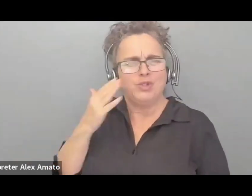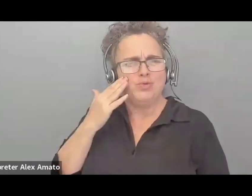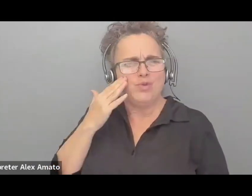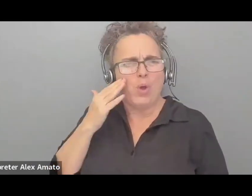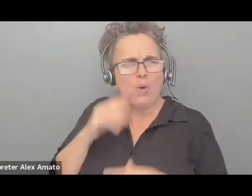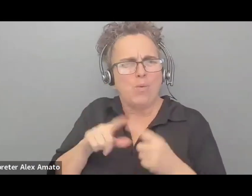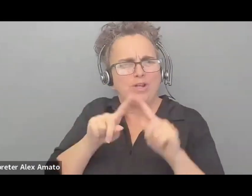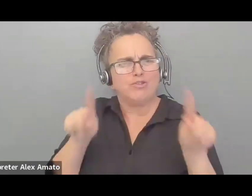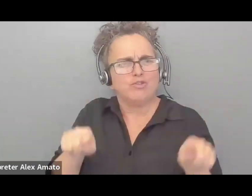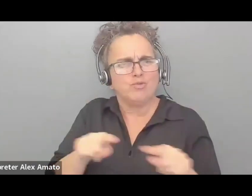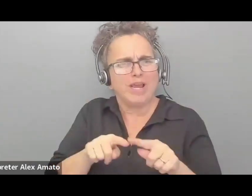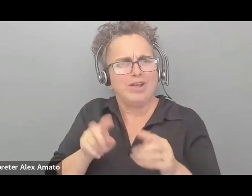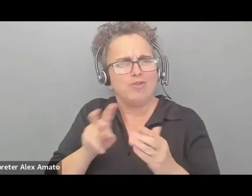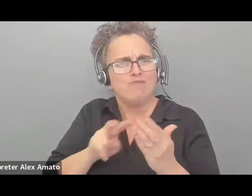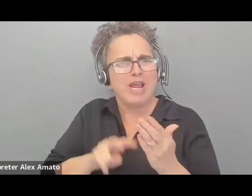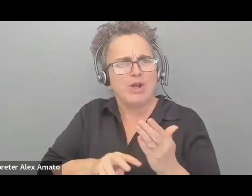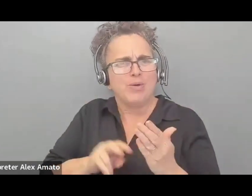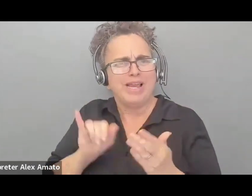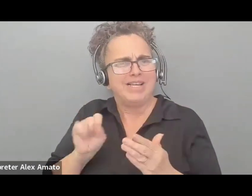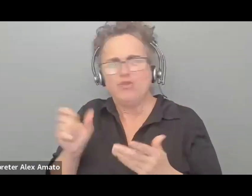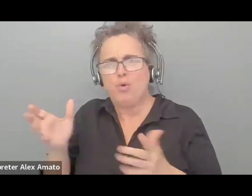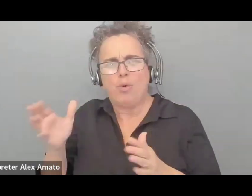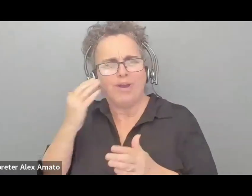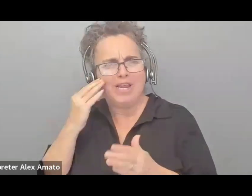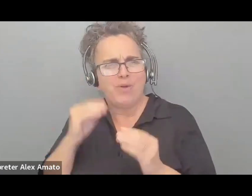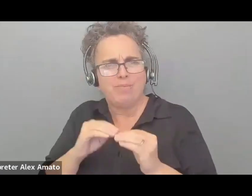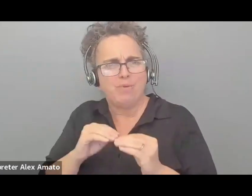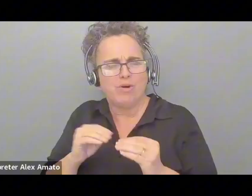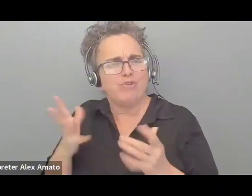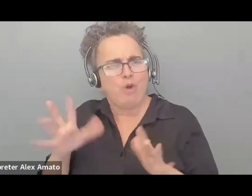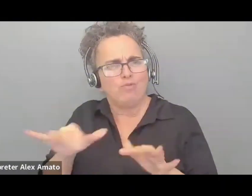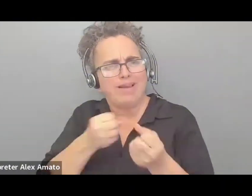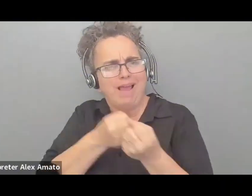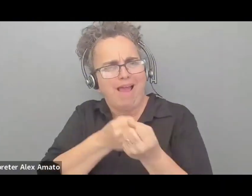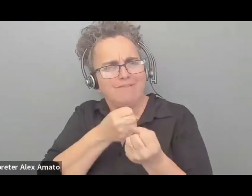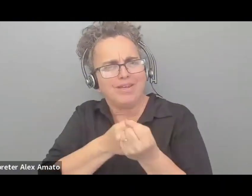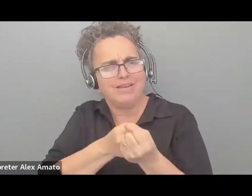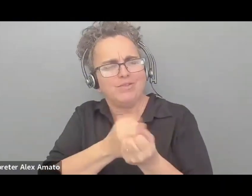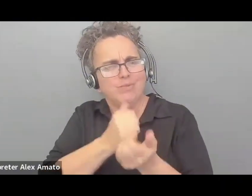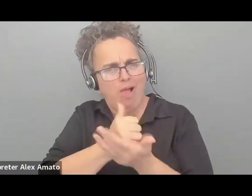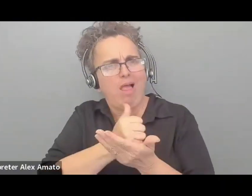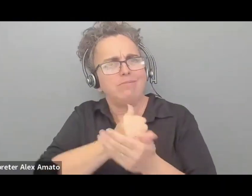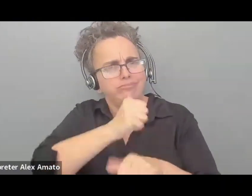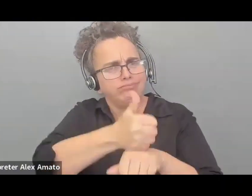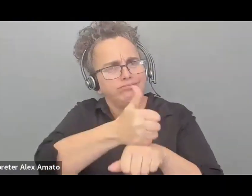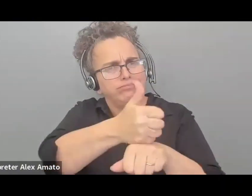Yeah. And so like you already are an advocate who can help push this forward. Absolutely. Yeah, - Absolutely.